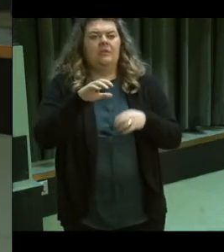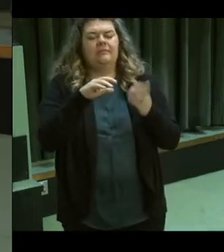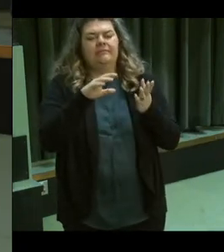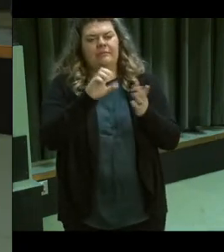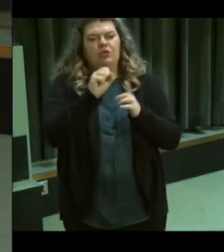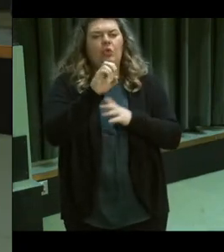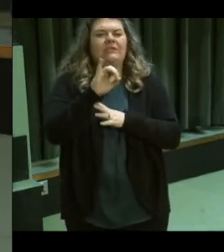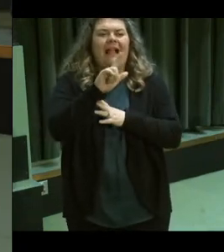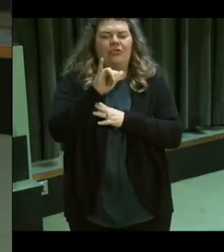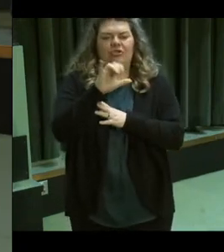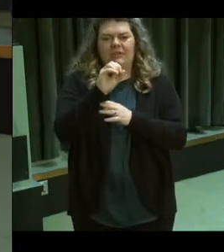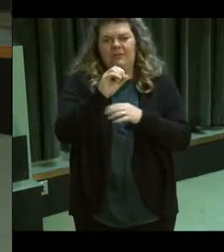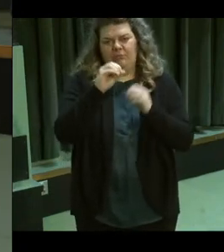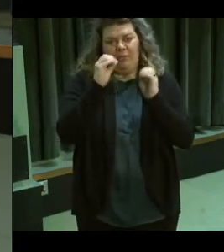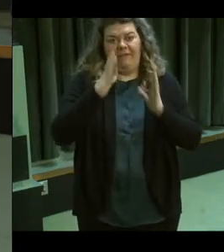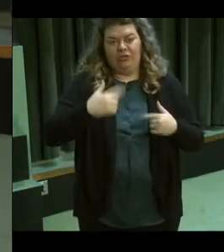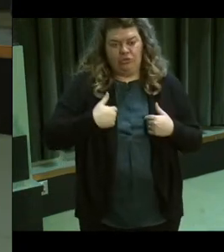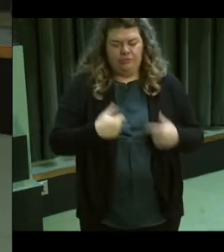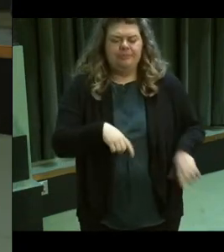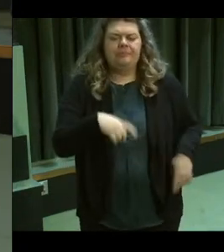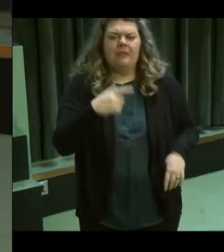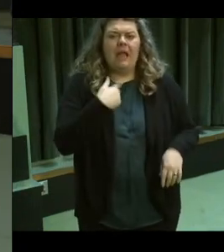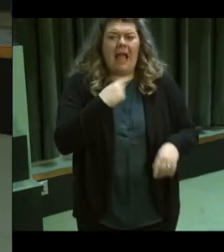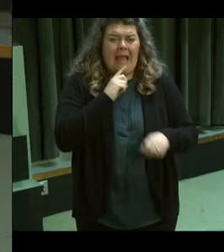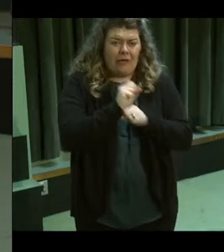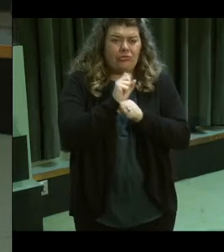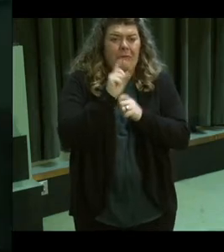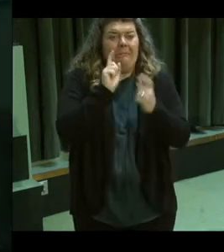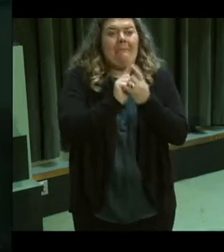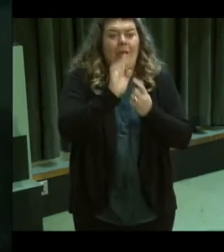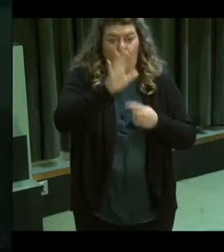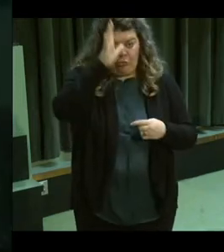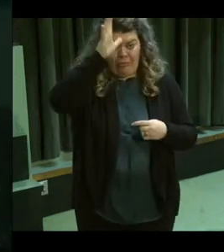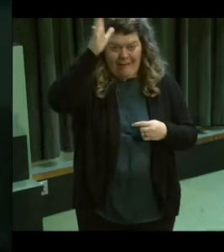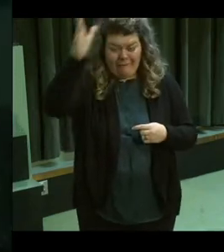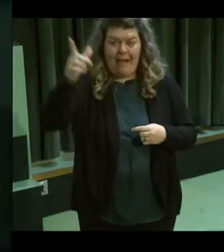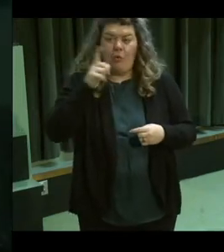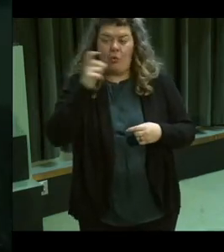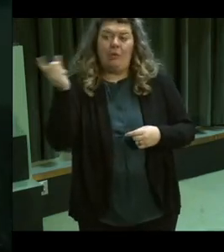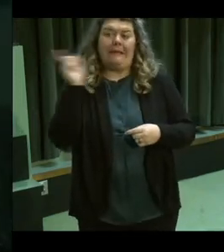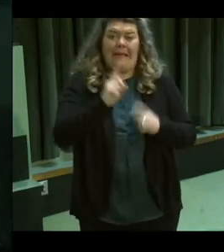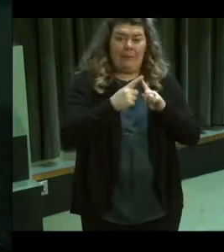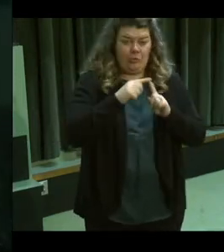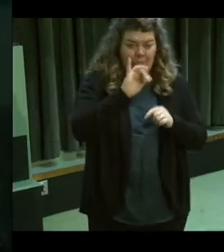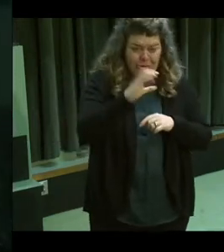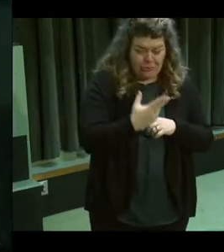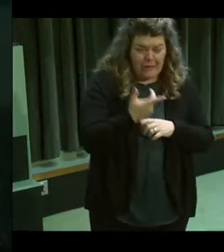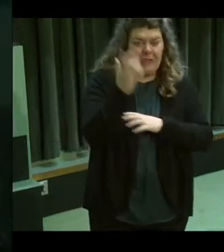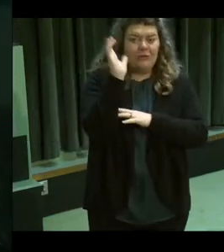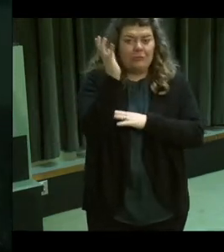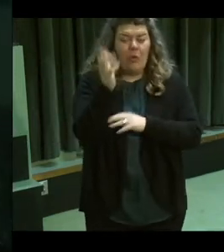culture. When I was a student, I actually met your grandfather,